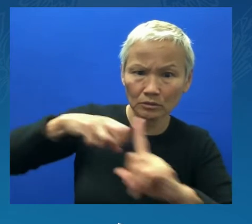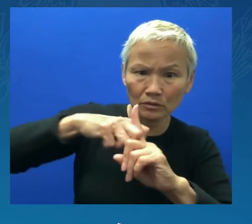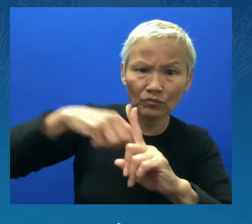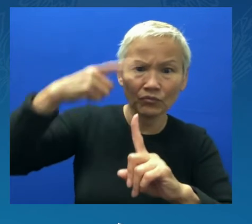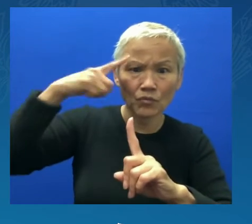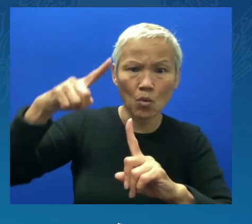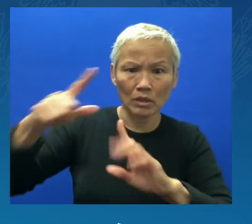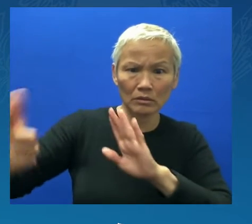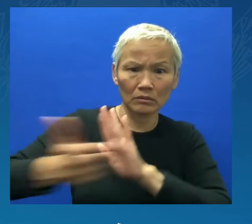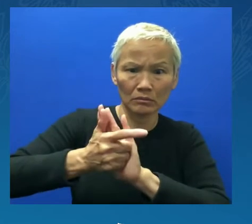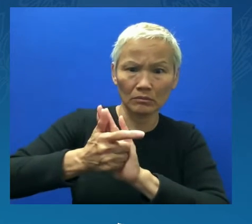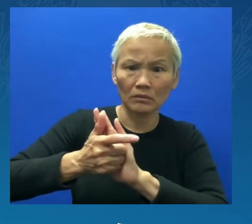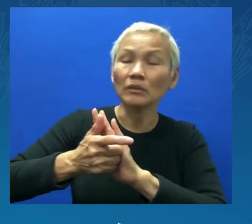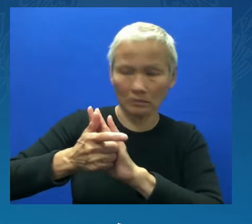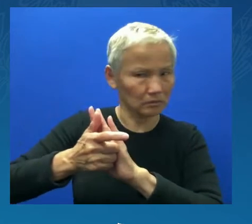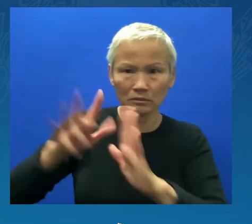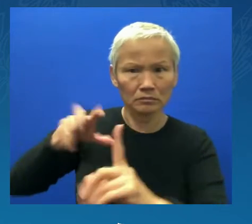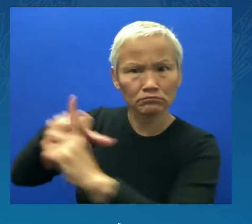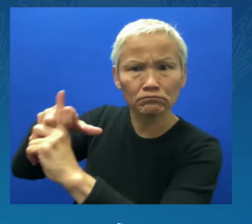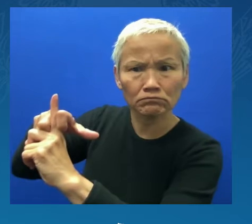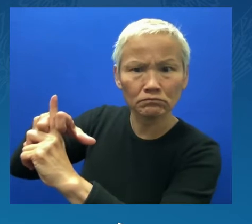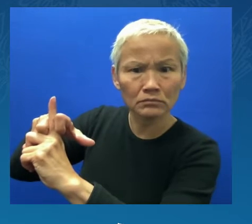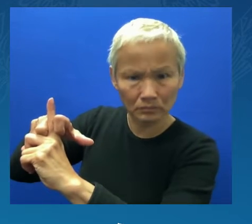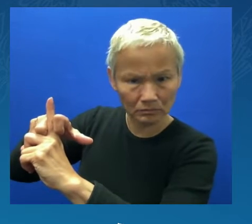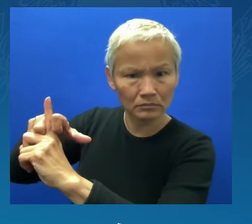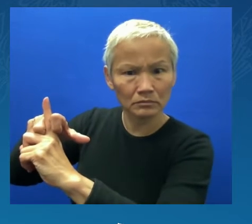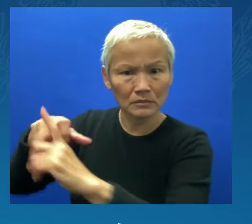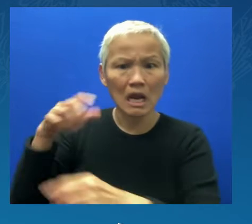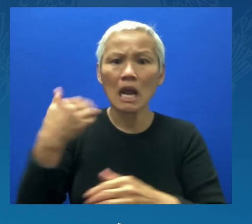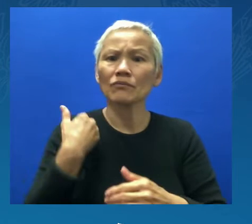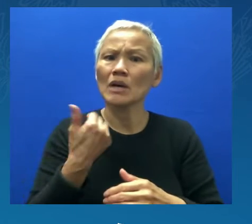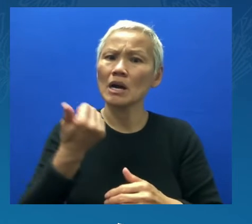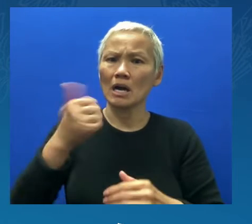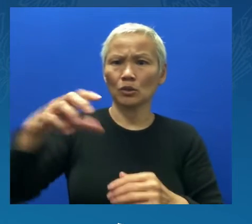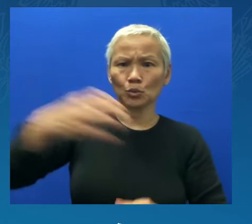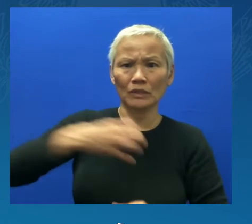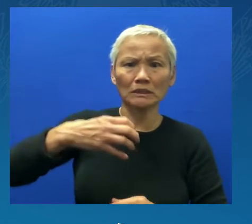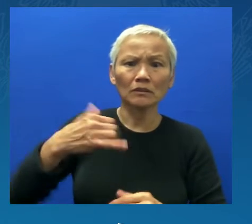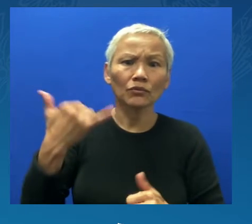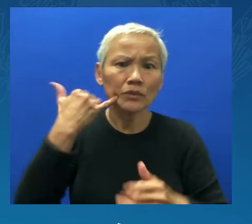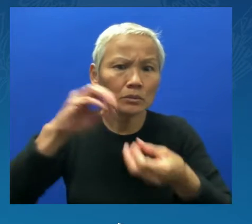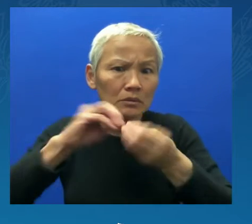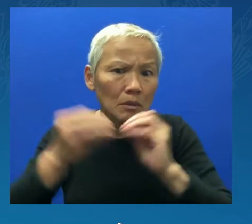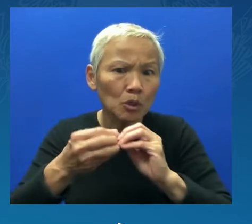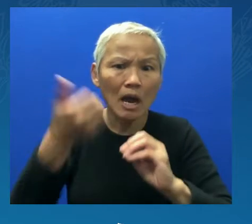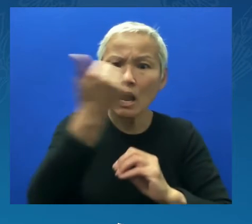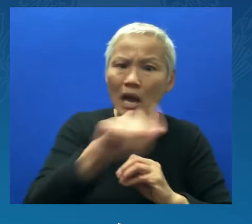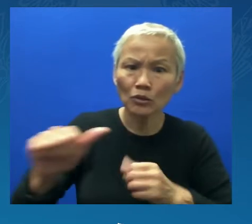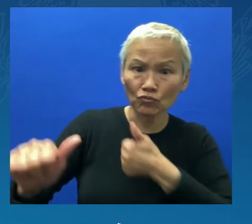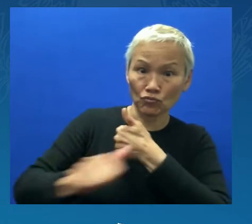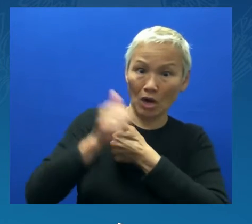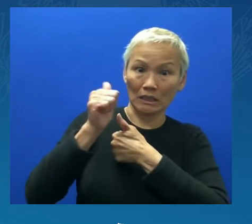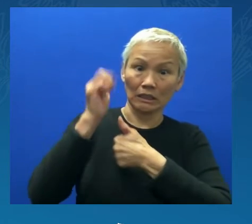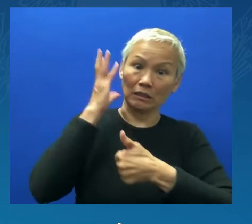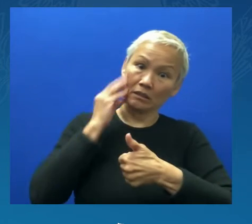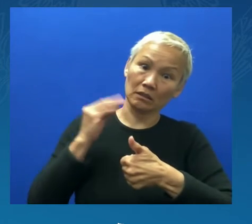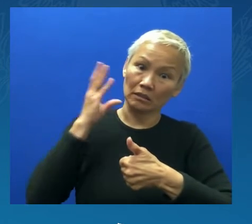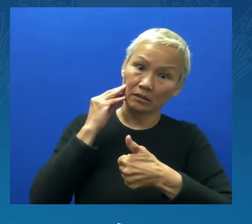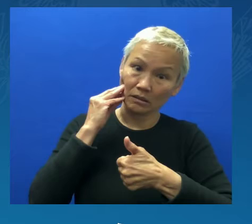around reporting threats, so that we can track those. So, this is the kind of work that is happening.